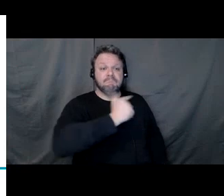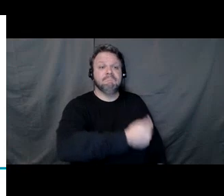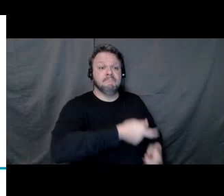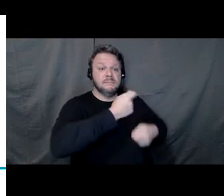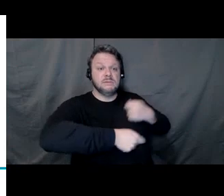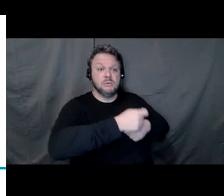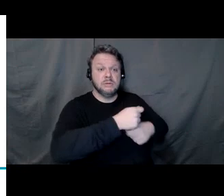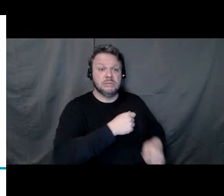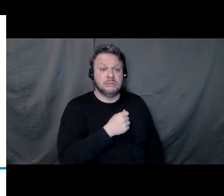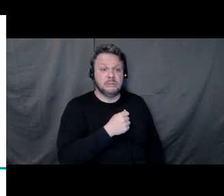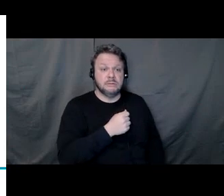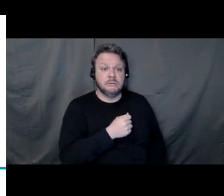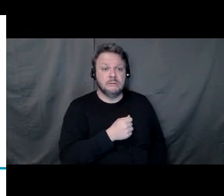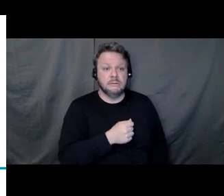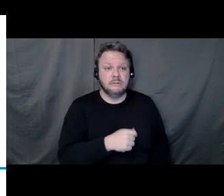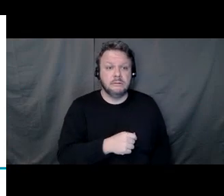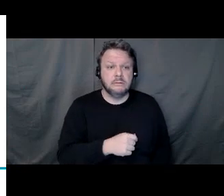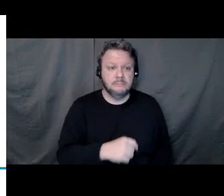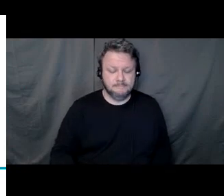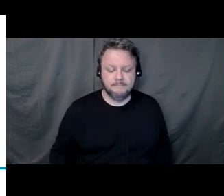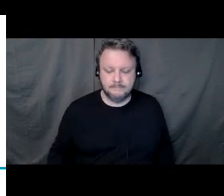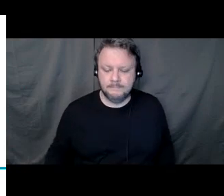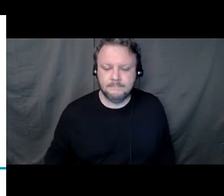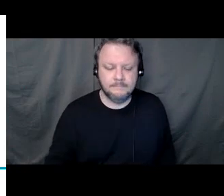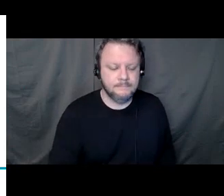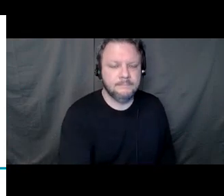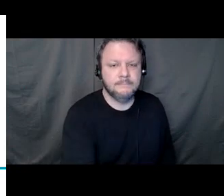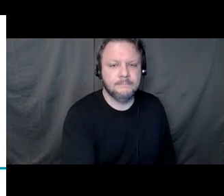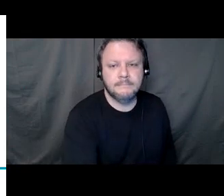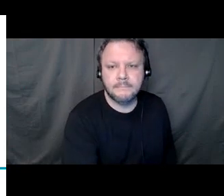So. So unlike the housing group, we've only met once,